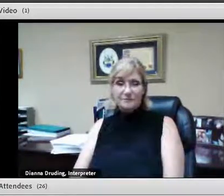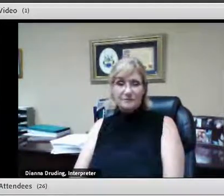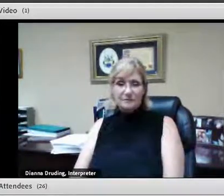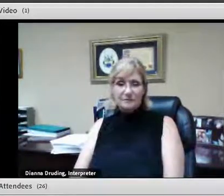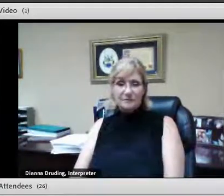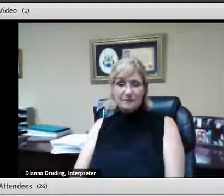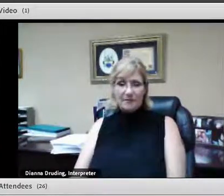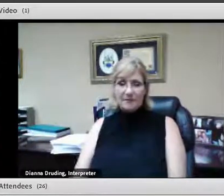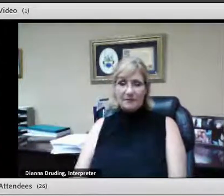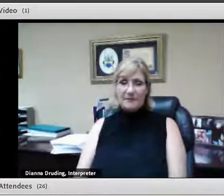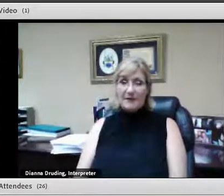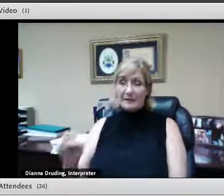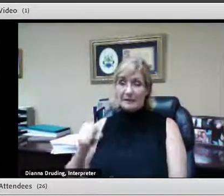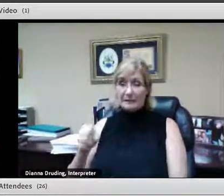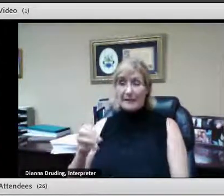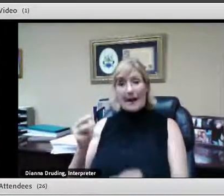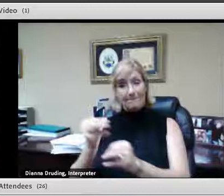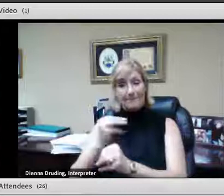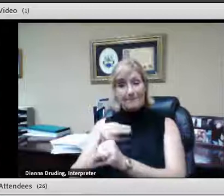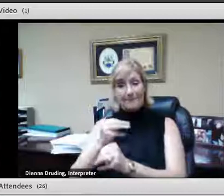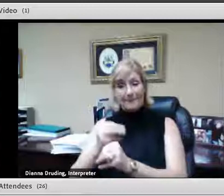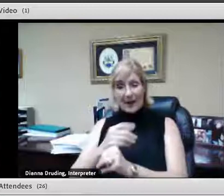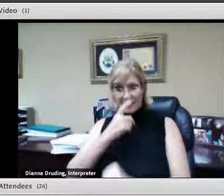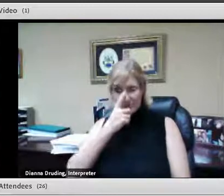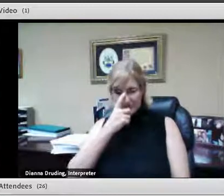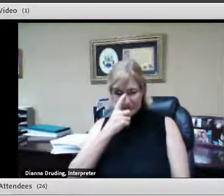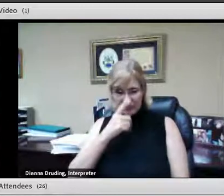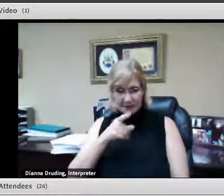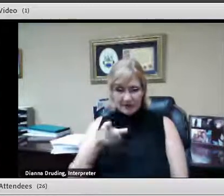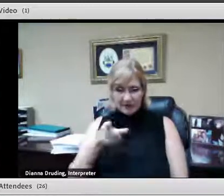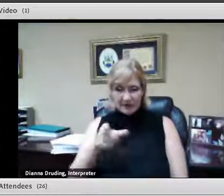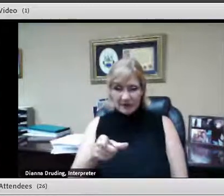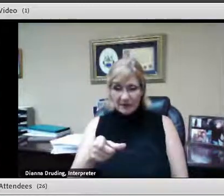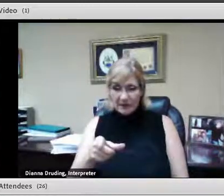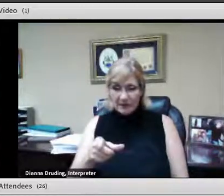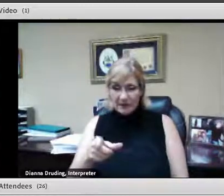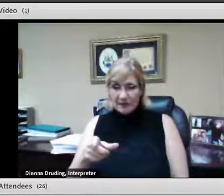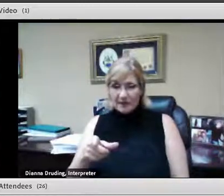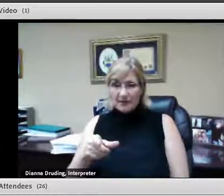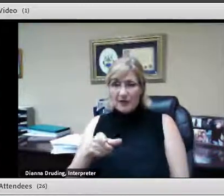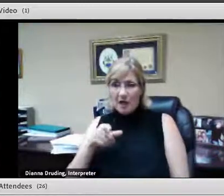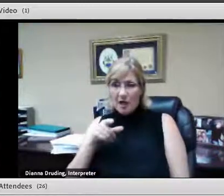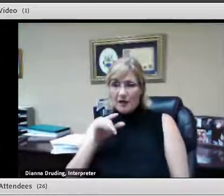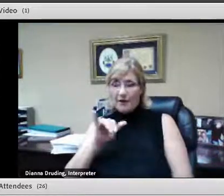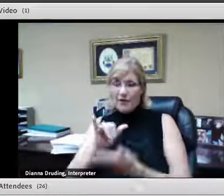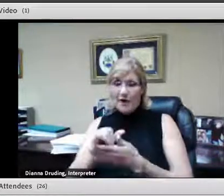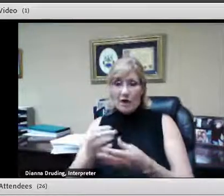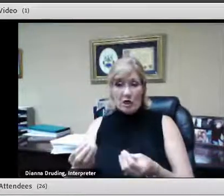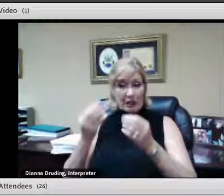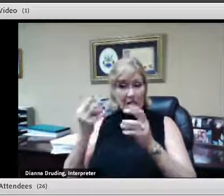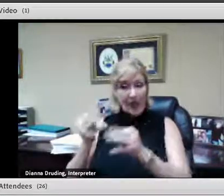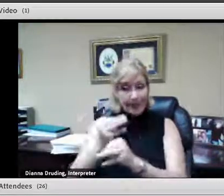Yep. Yep. Freerice has been a long time. Hilary: Yeah. Uh-huh. Ryan: There's a lot of math games out there.